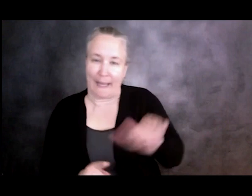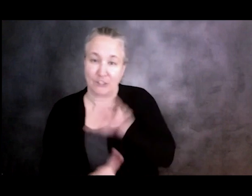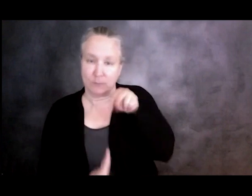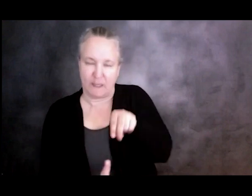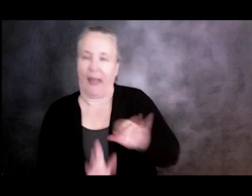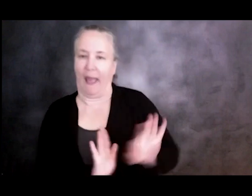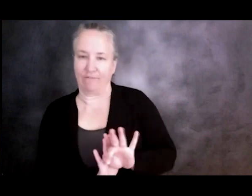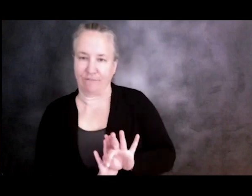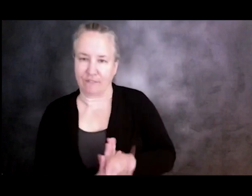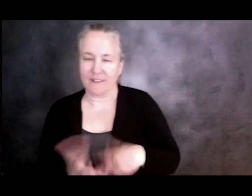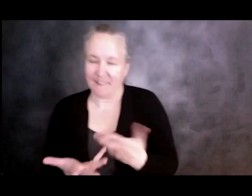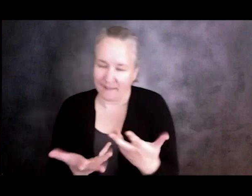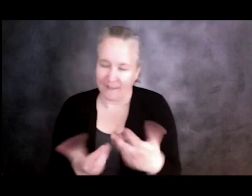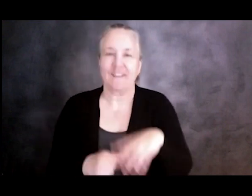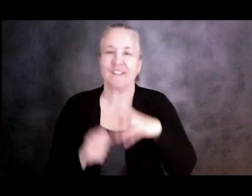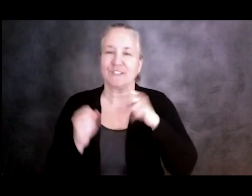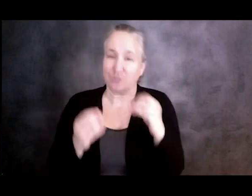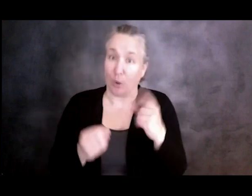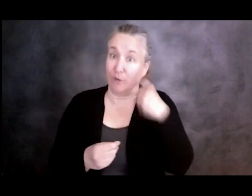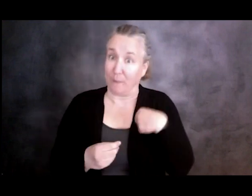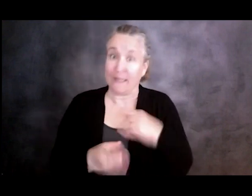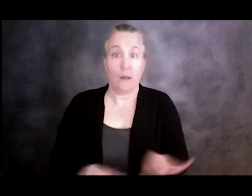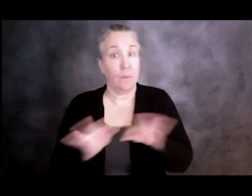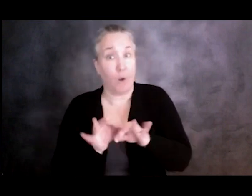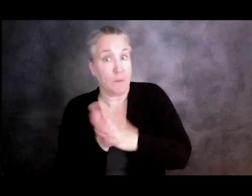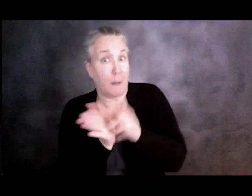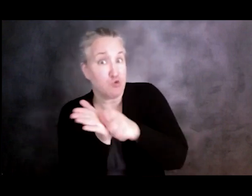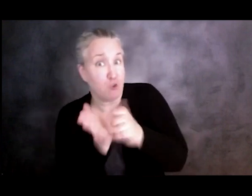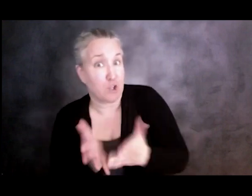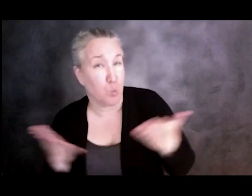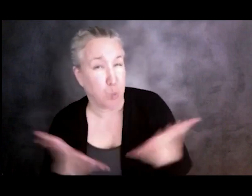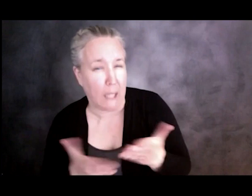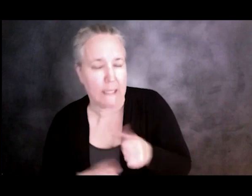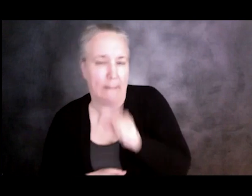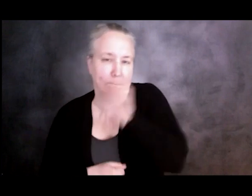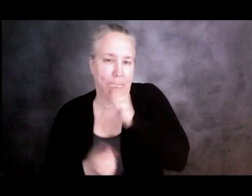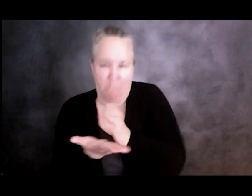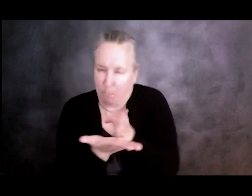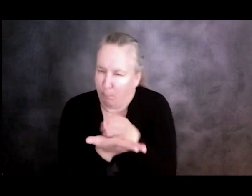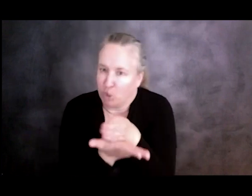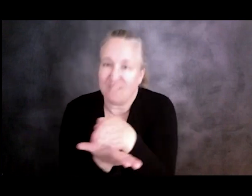And I think that's the key to me for being a writer. Ignore what everybody else's opinion about your work may be,